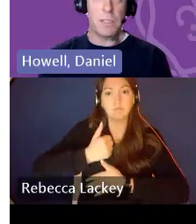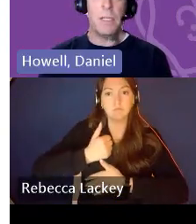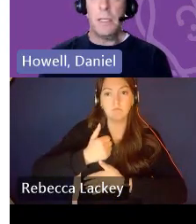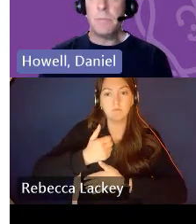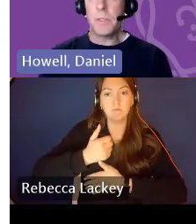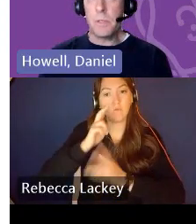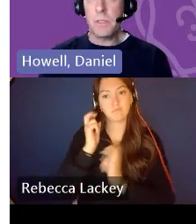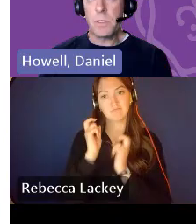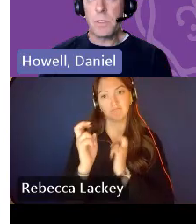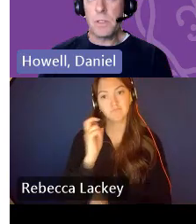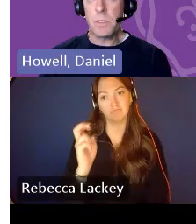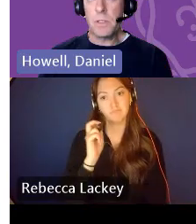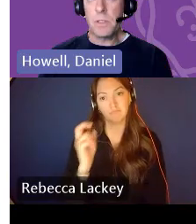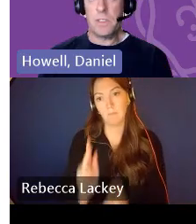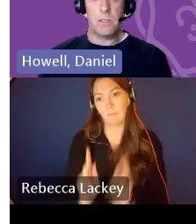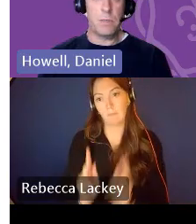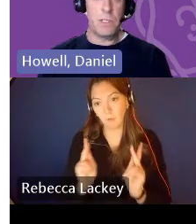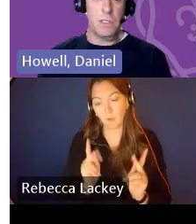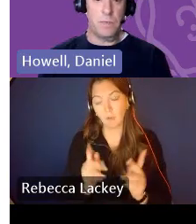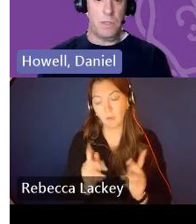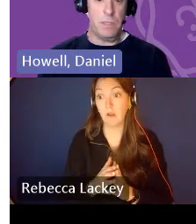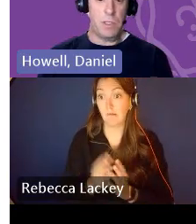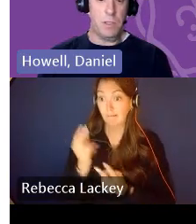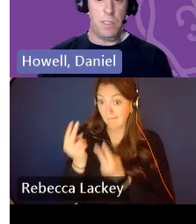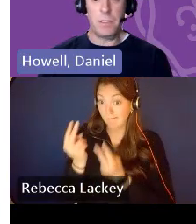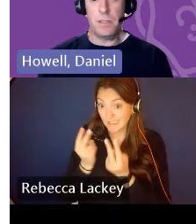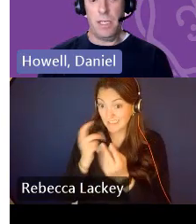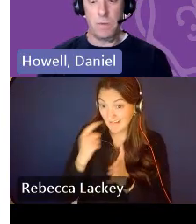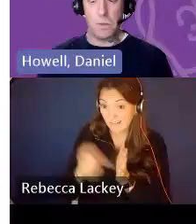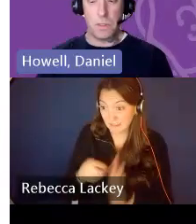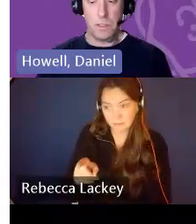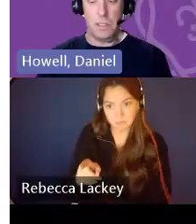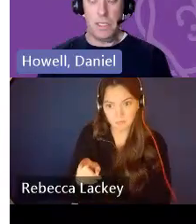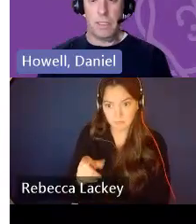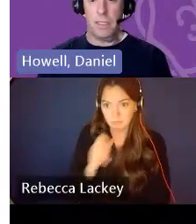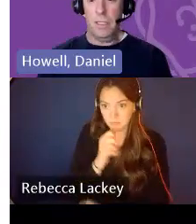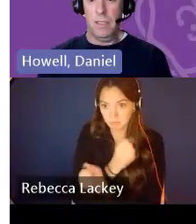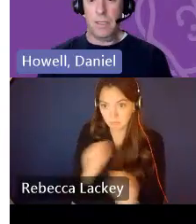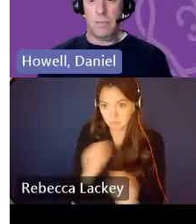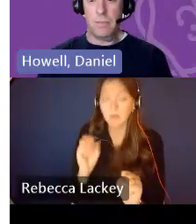public. So once we visit the bridge, if we deem it to be unsafe, we'll certainly take